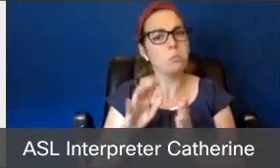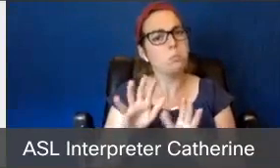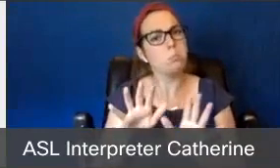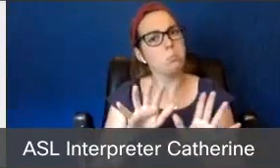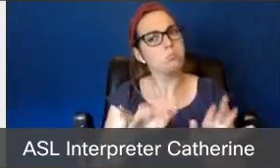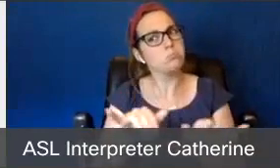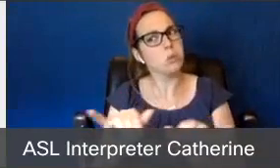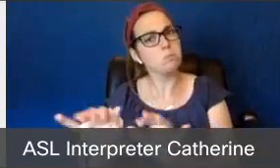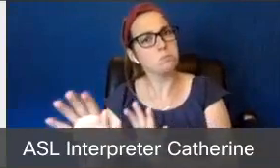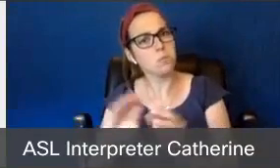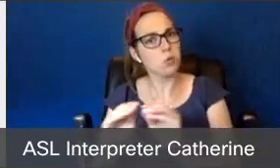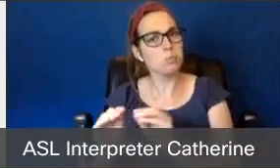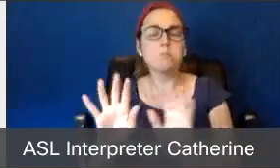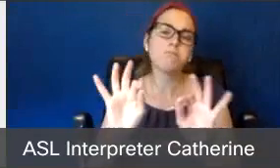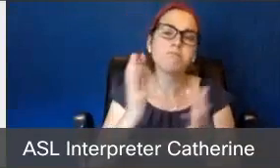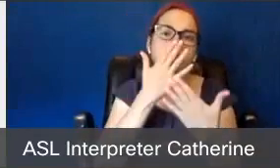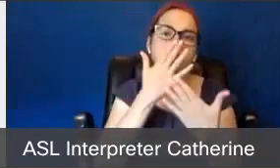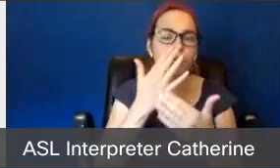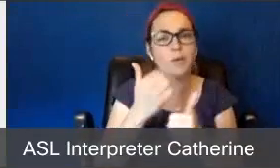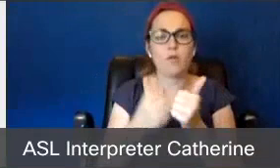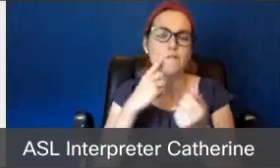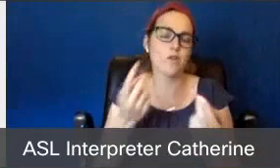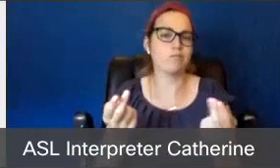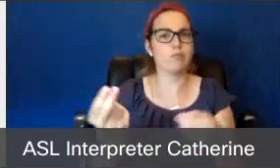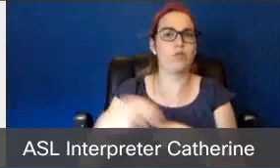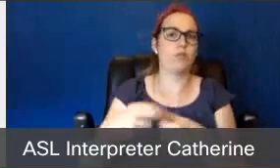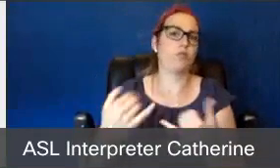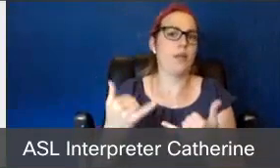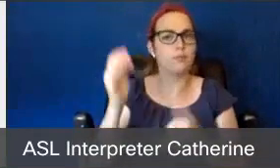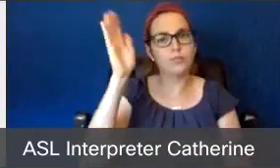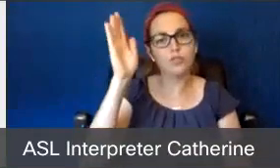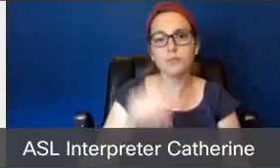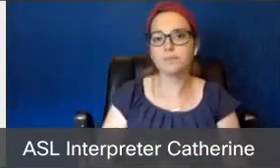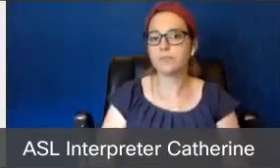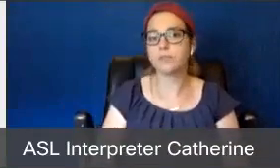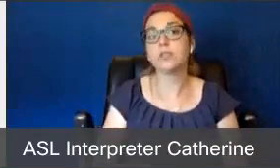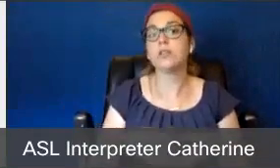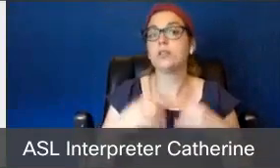for today's presentation. Now what I'd like to do is to turn the presentation